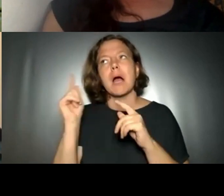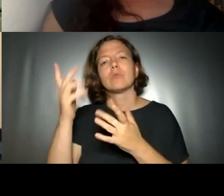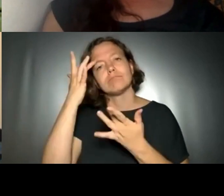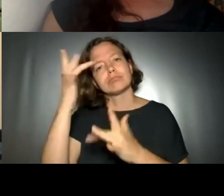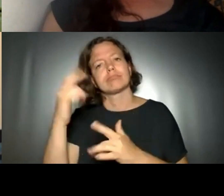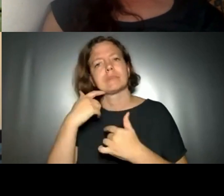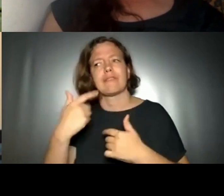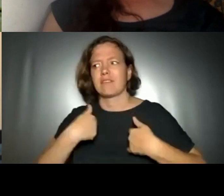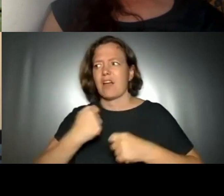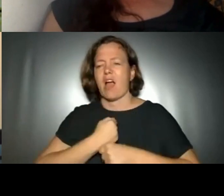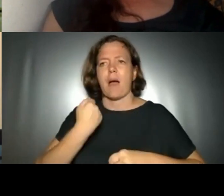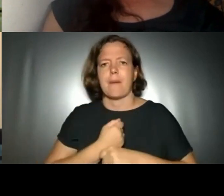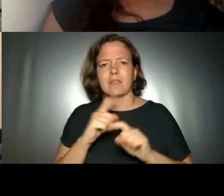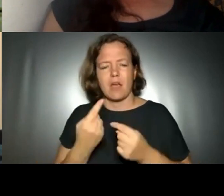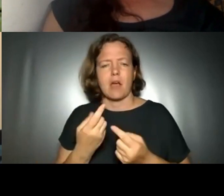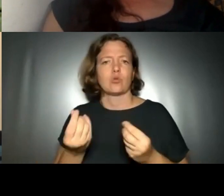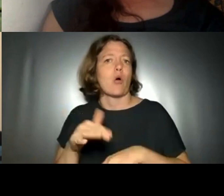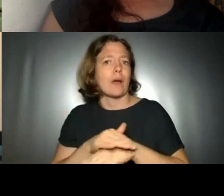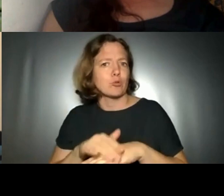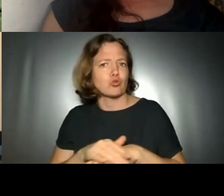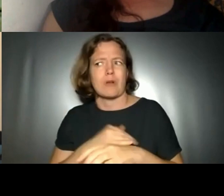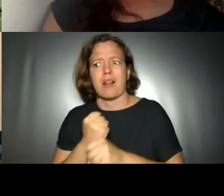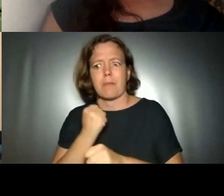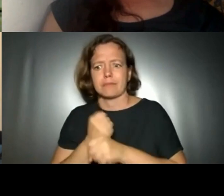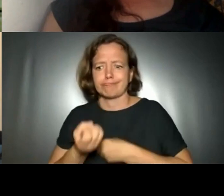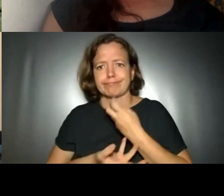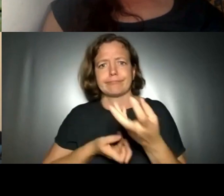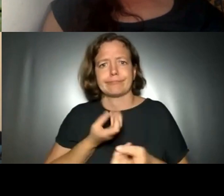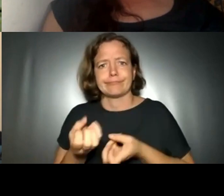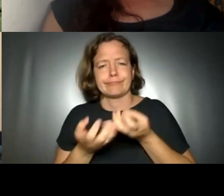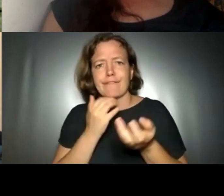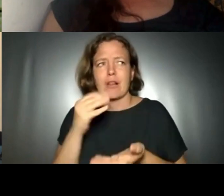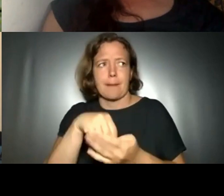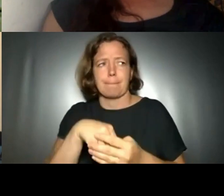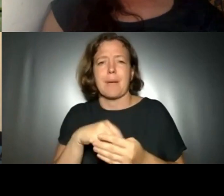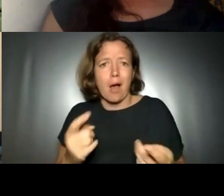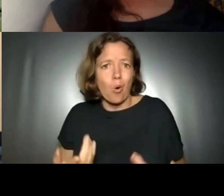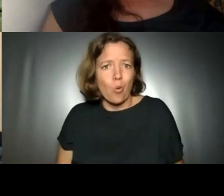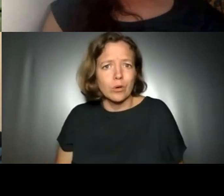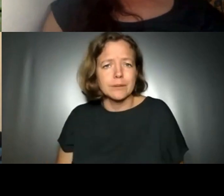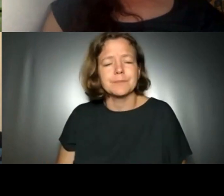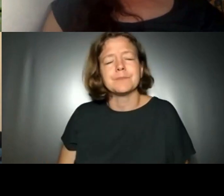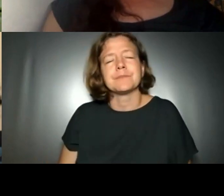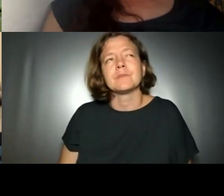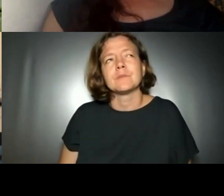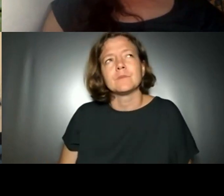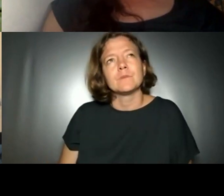It is also emotional labor. Yeah, I don't know.